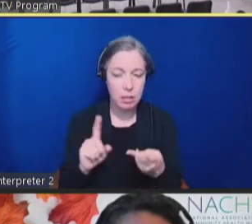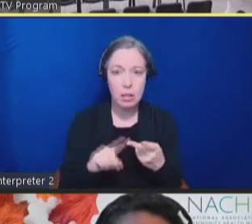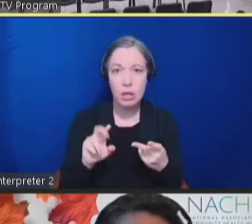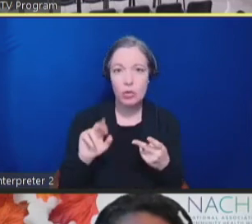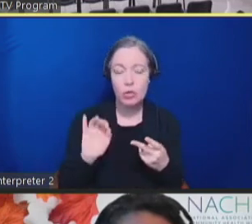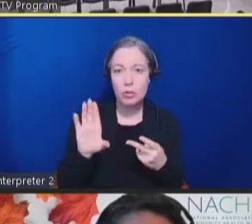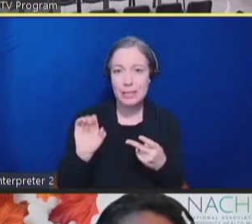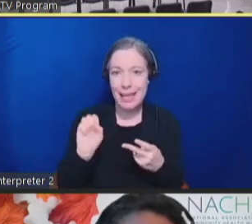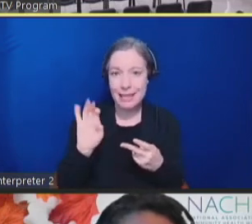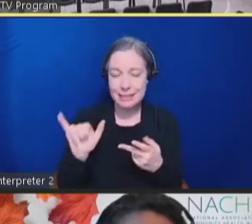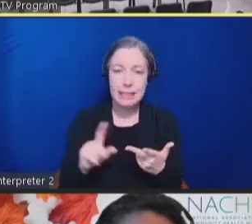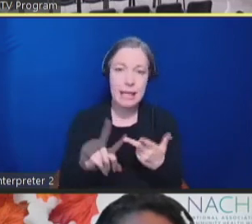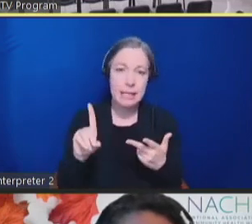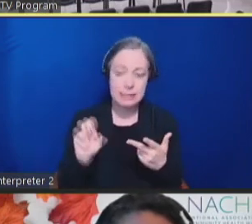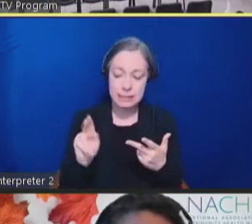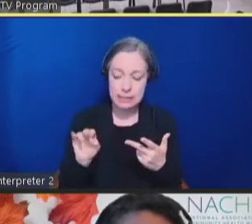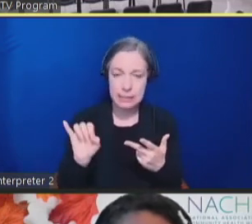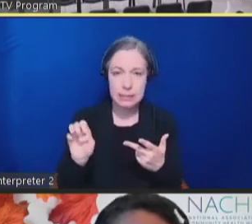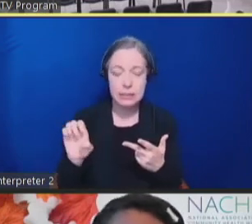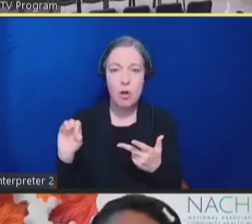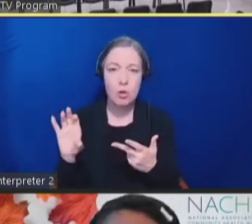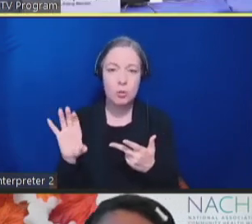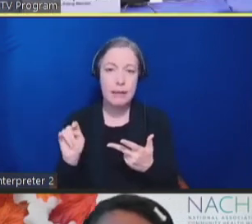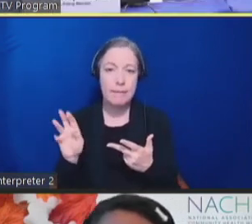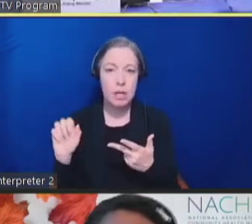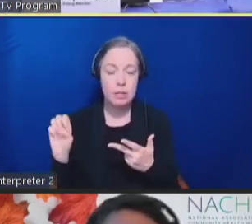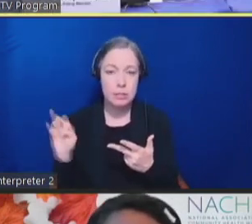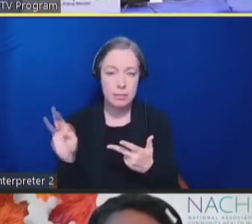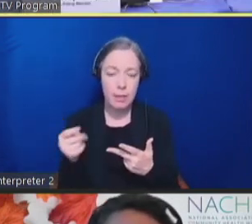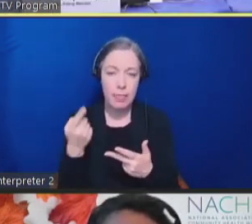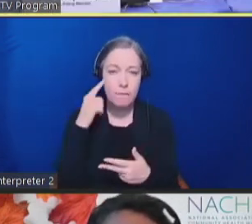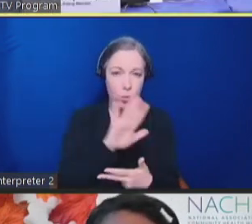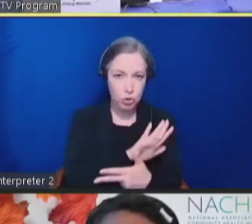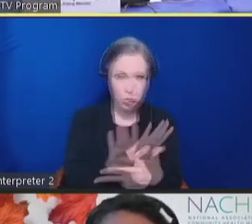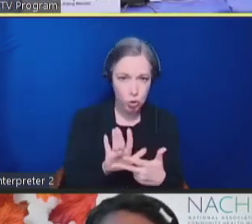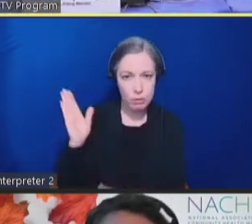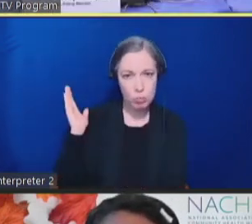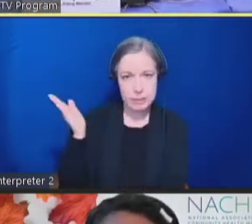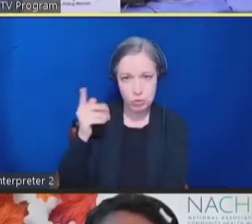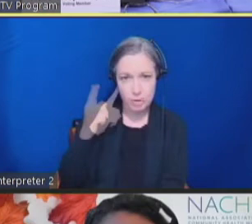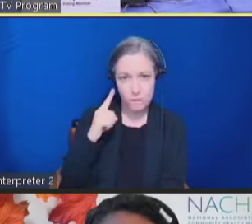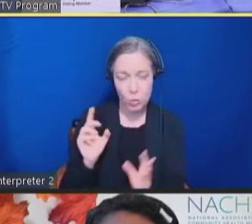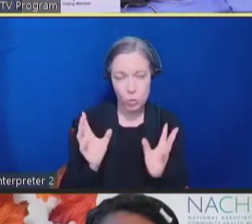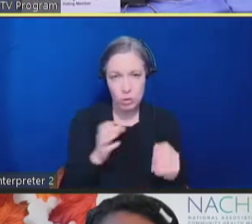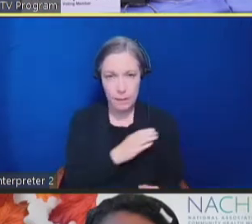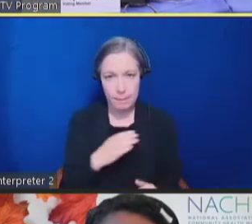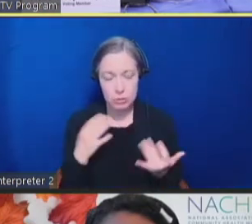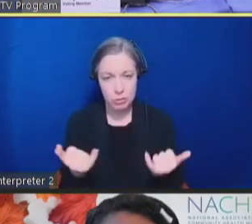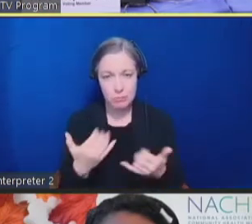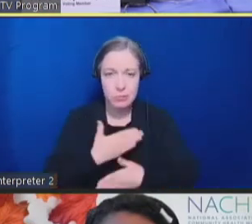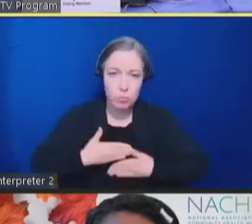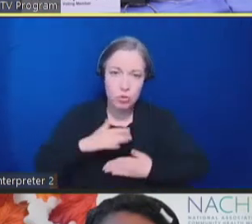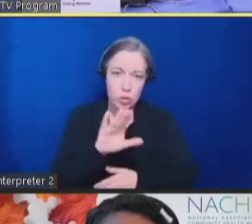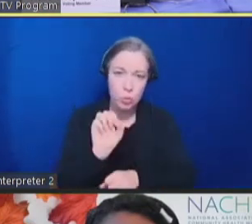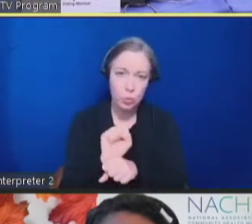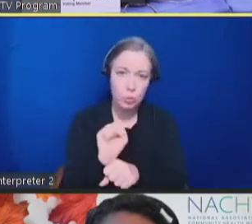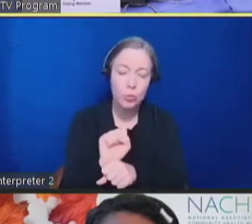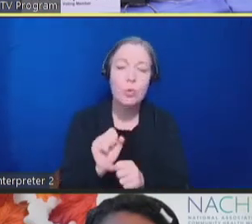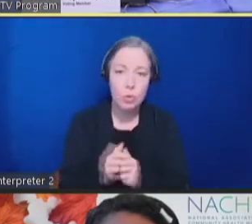Smith, for your presentations to our committee today. We appreciate all of your efforts. And I'm